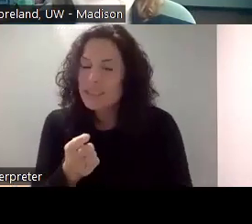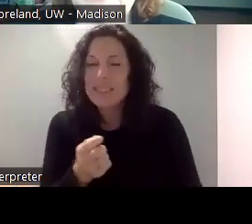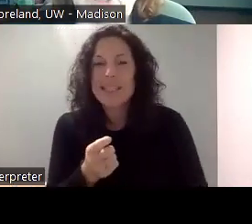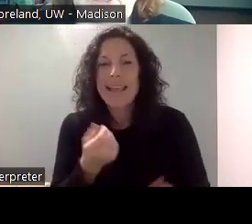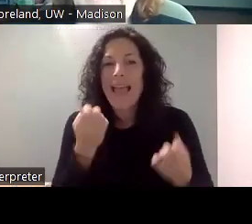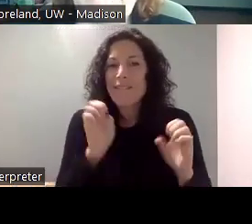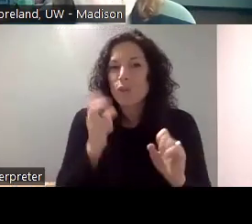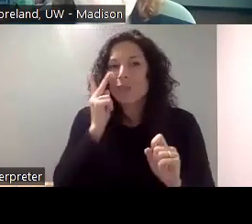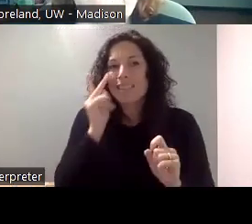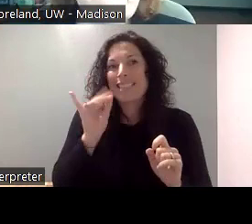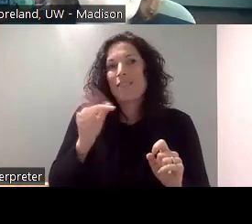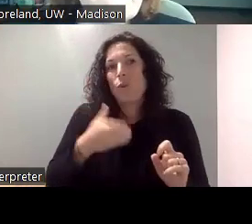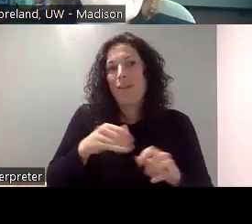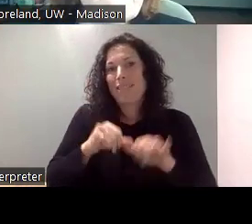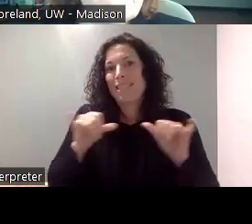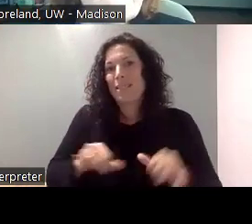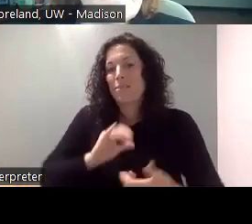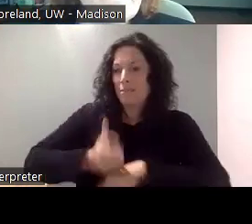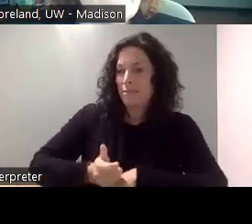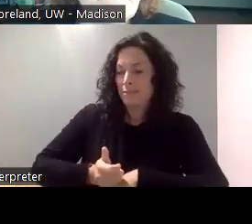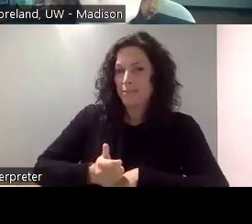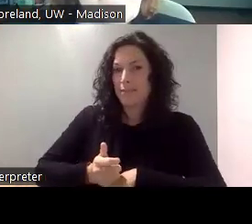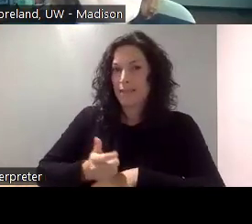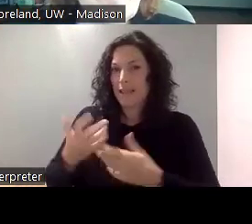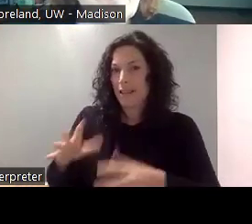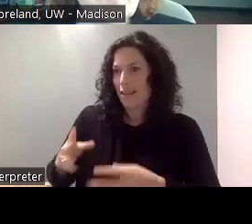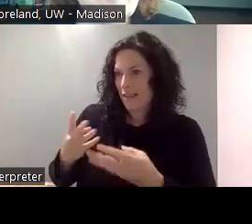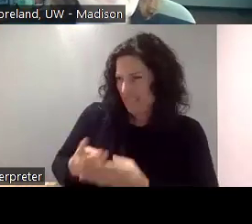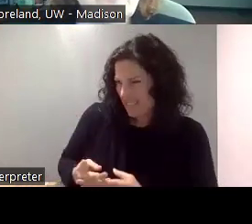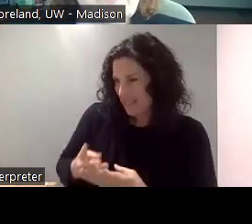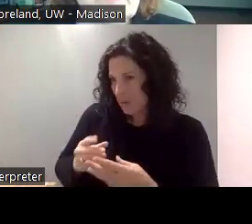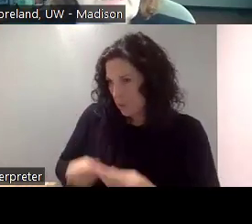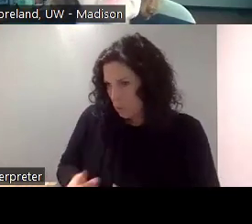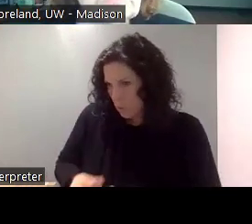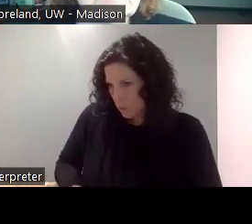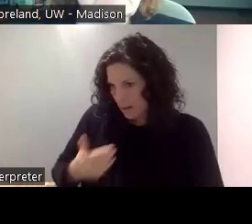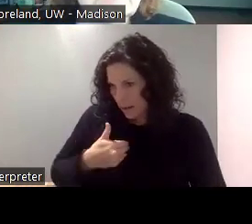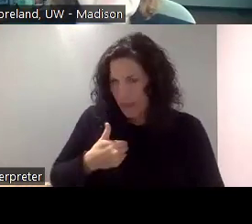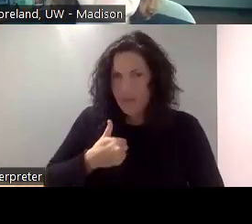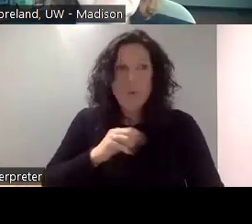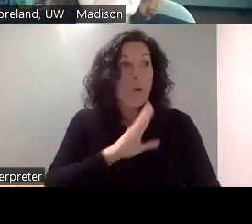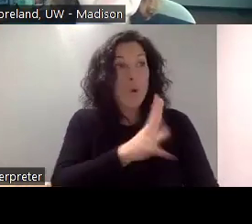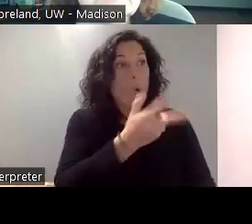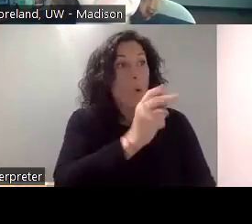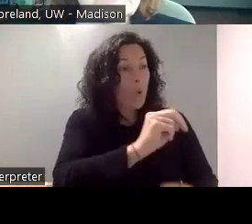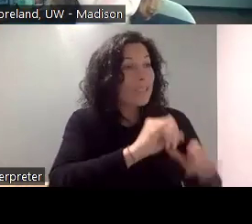if you have systems in place that are vended solutions, or if you have your own systems that you've built over the years.